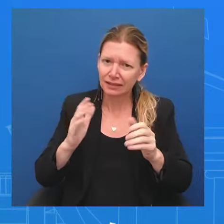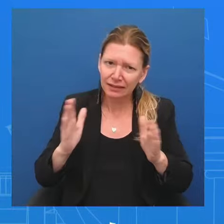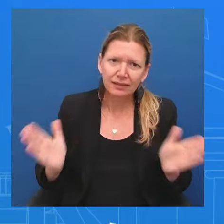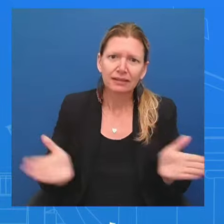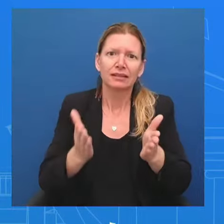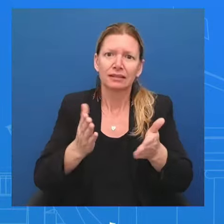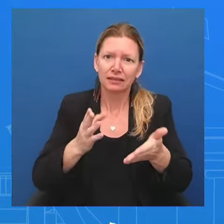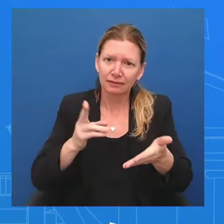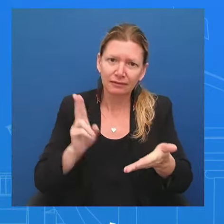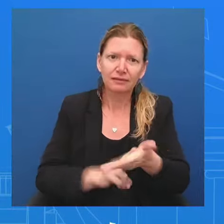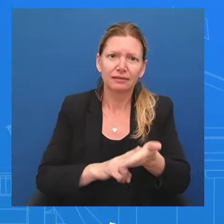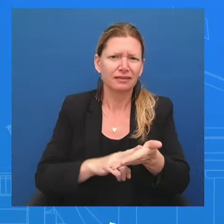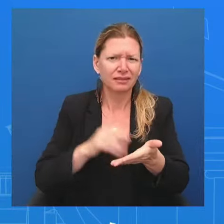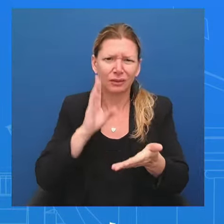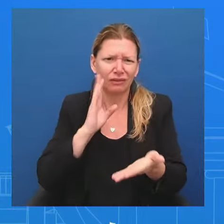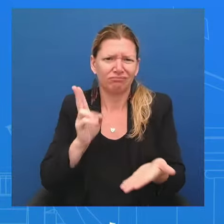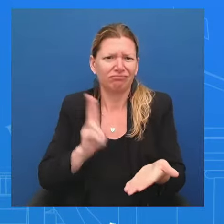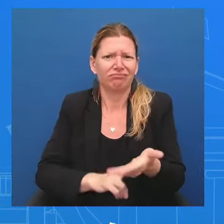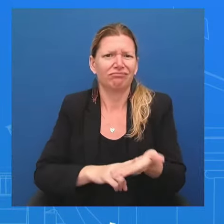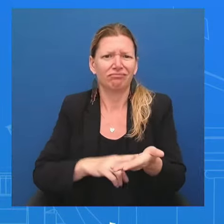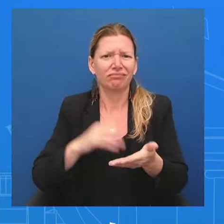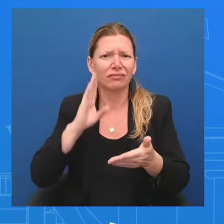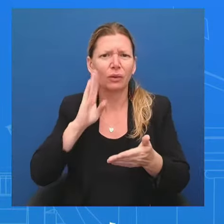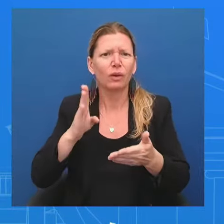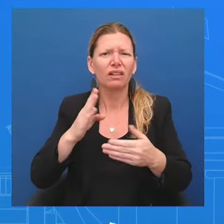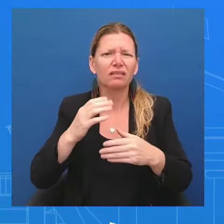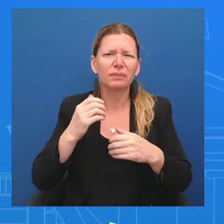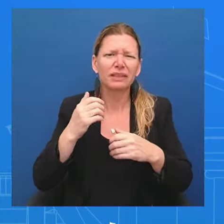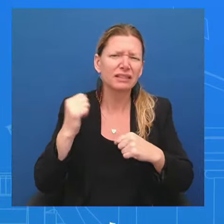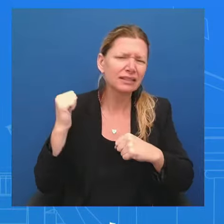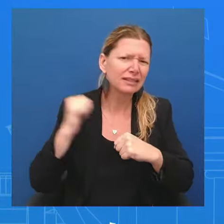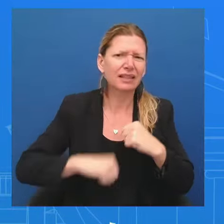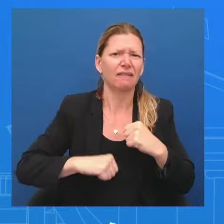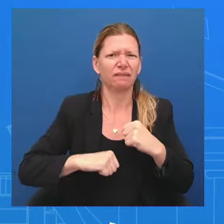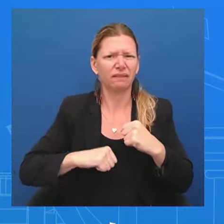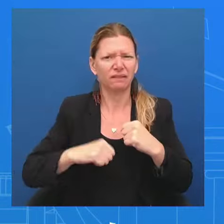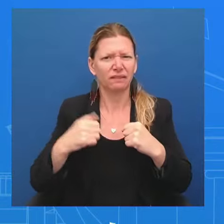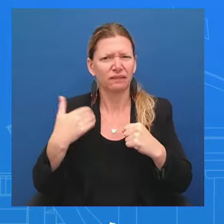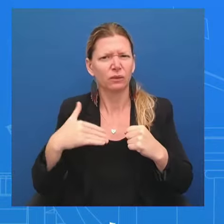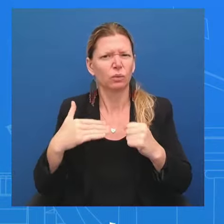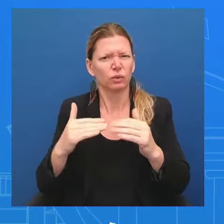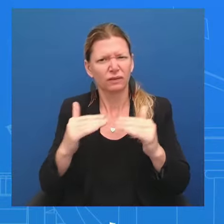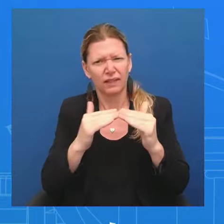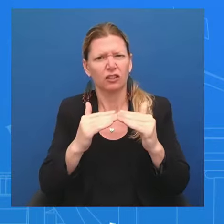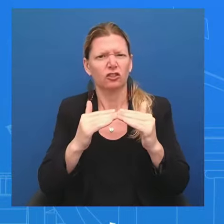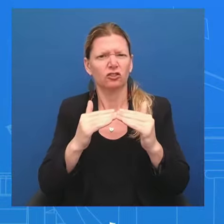that we have seen to deal with the border in some time. It failed because Republicans, by their own admission,